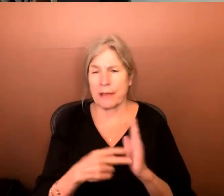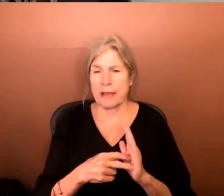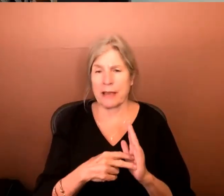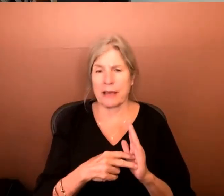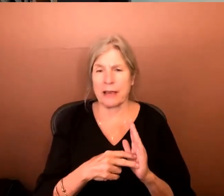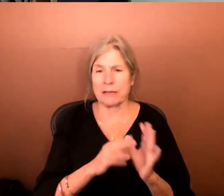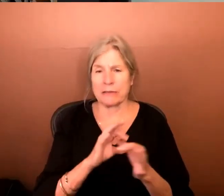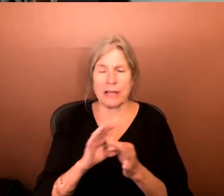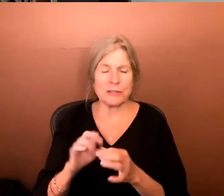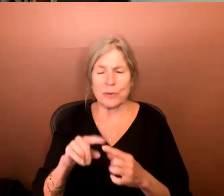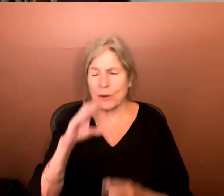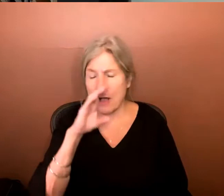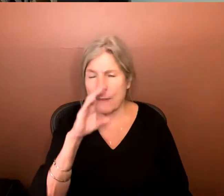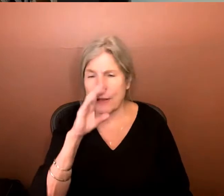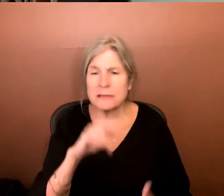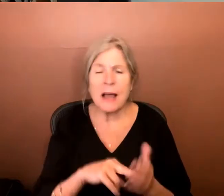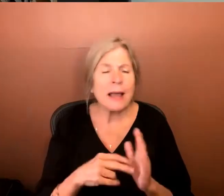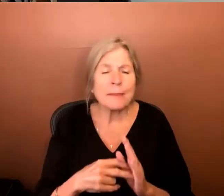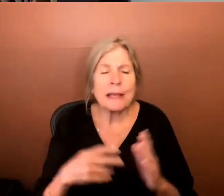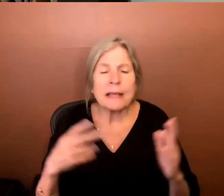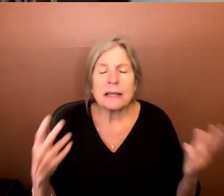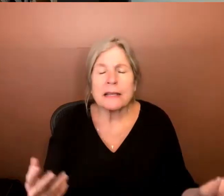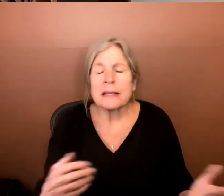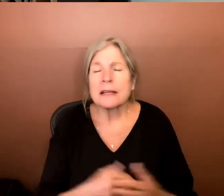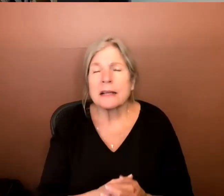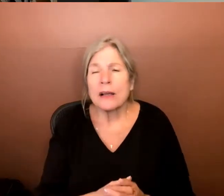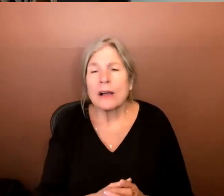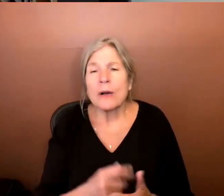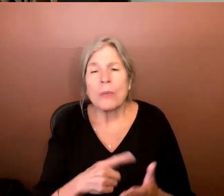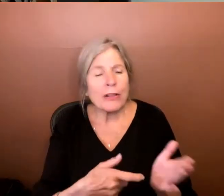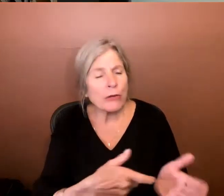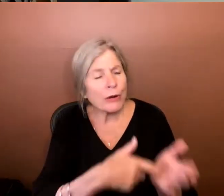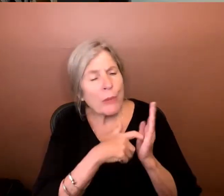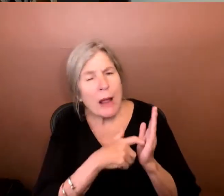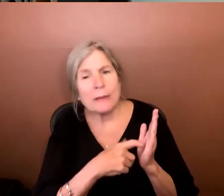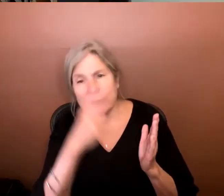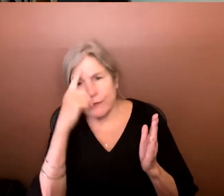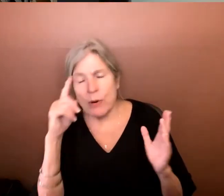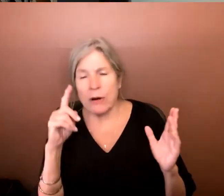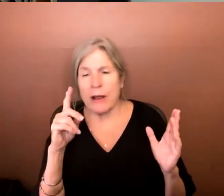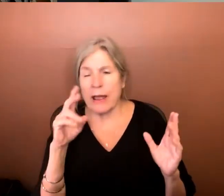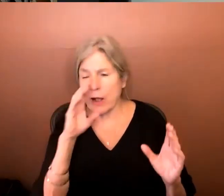? I mean, in other words, what are the requirements for a comic to be accessible?